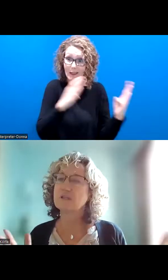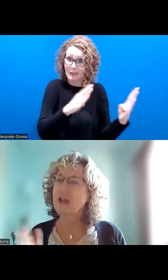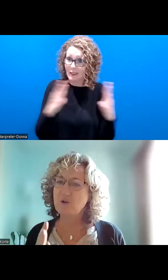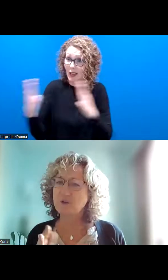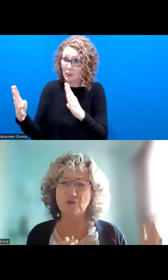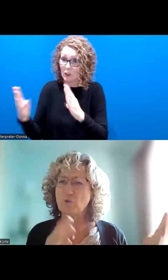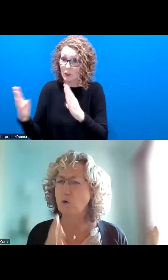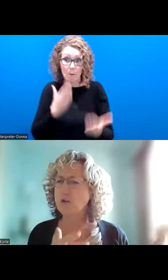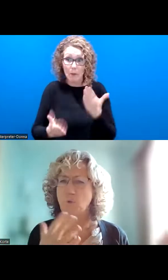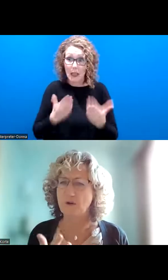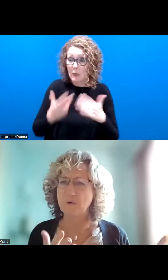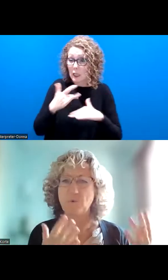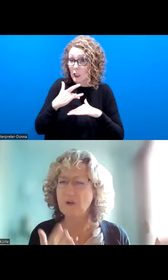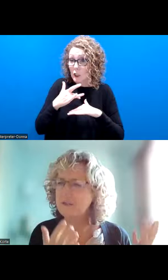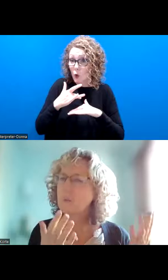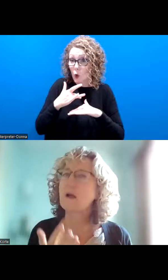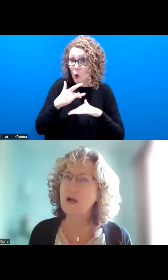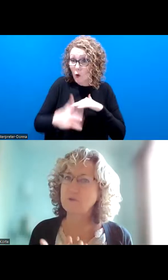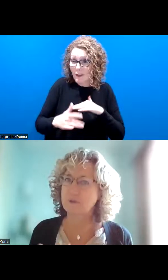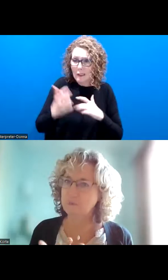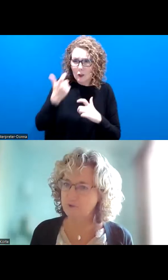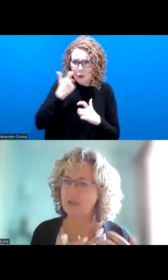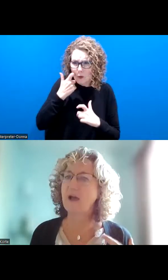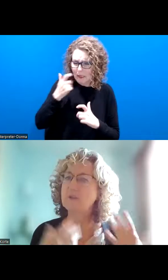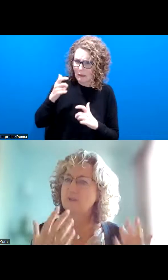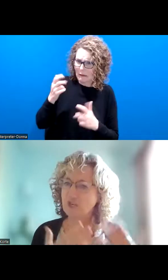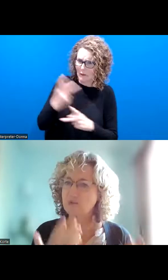So everyone who works more than 500 hours per year is earning